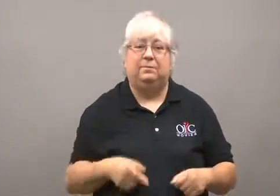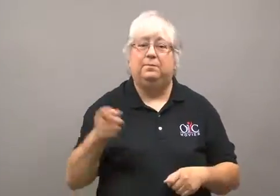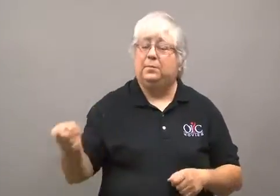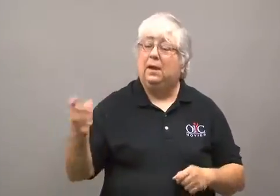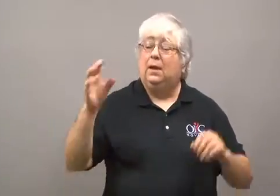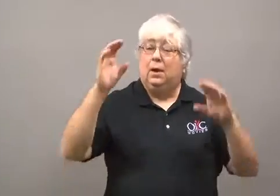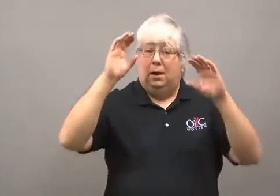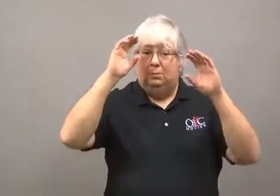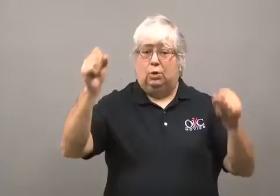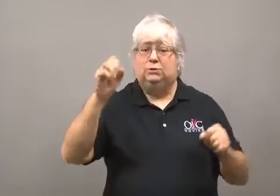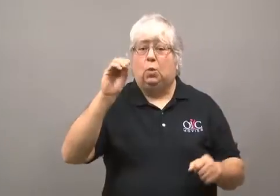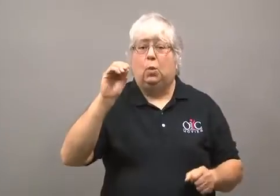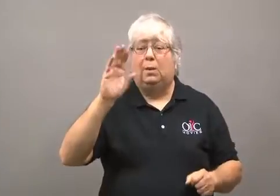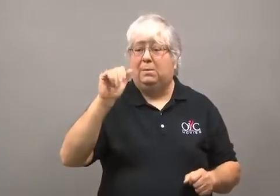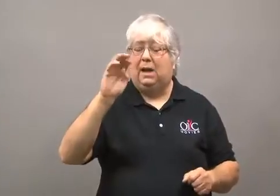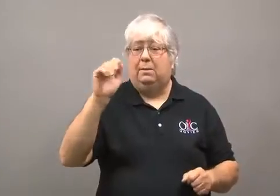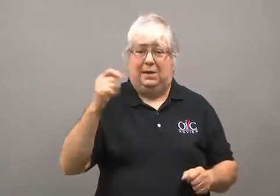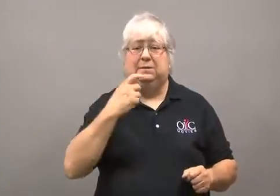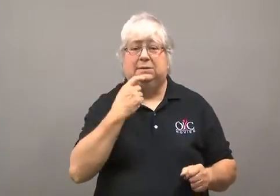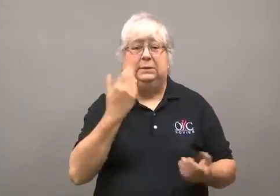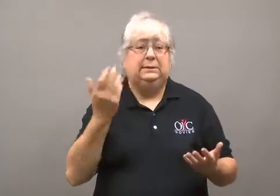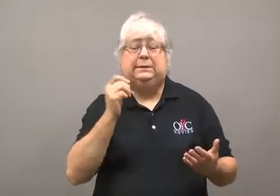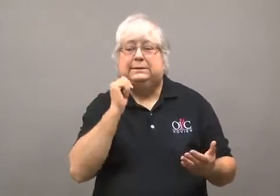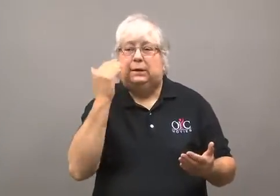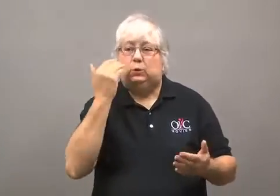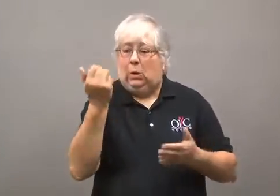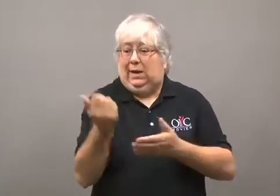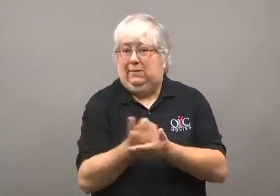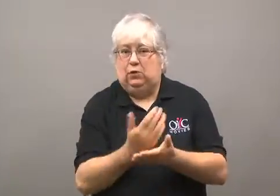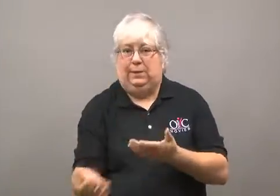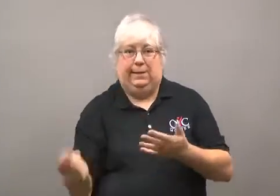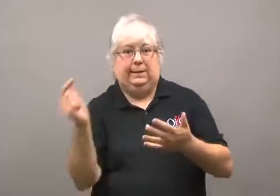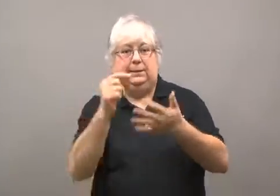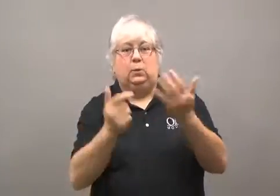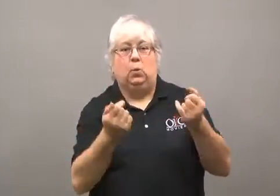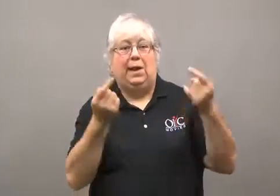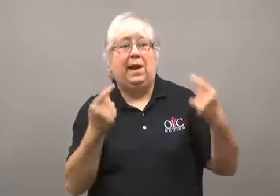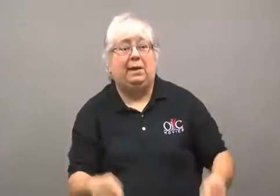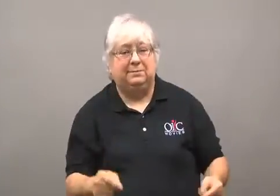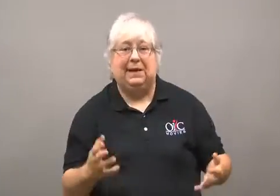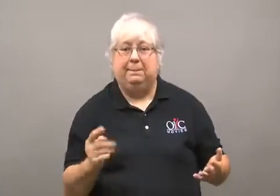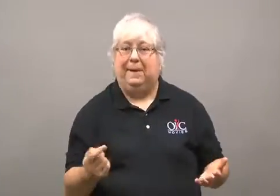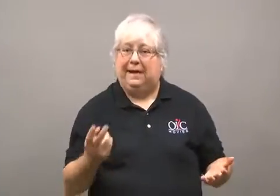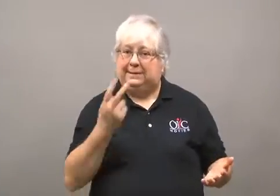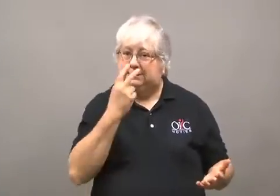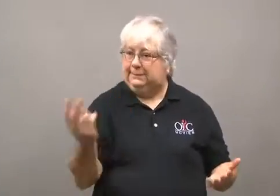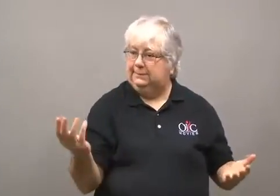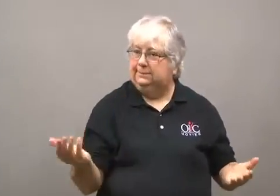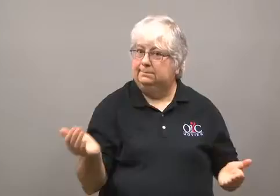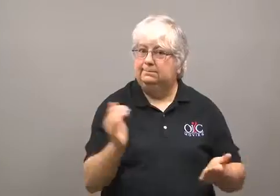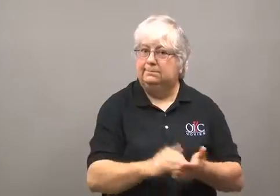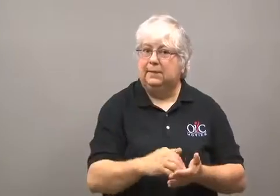President Obama said all the facts were not known yet, but again,